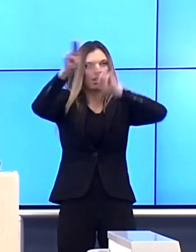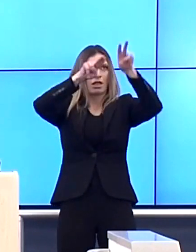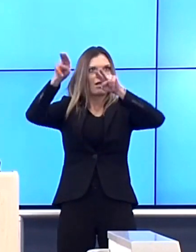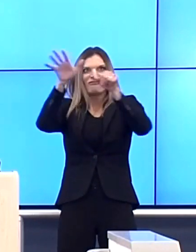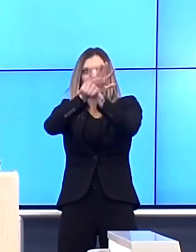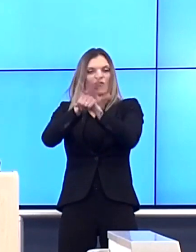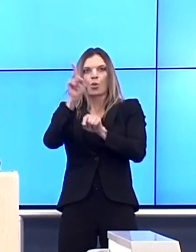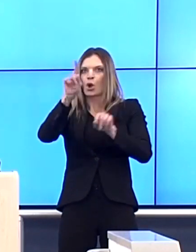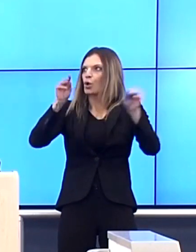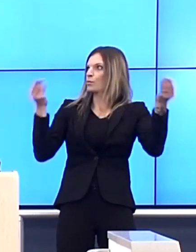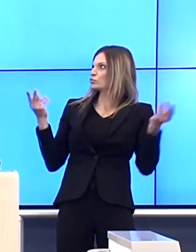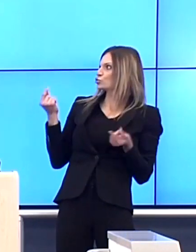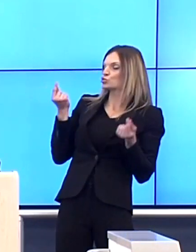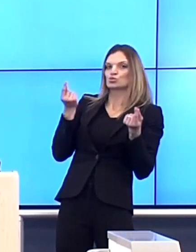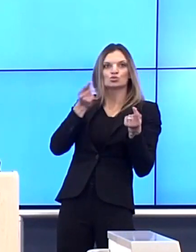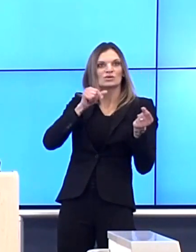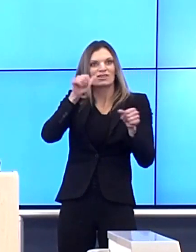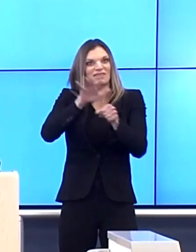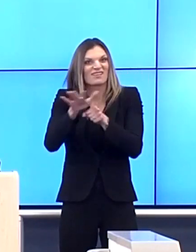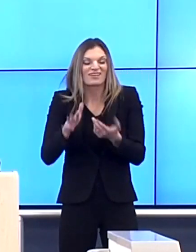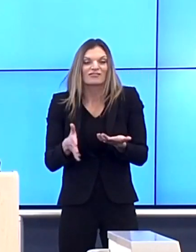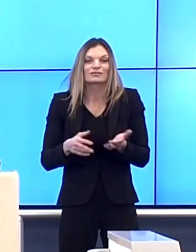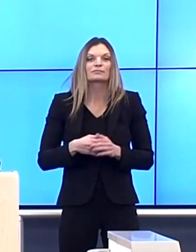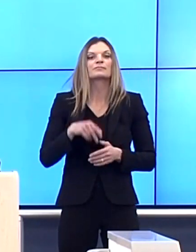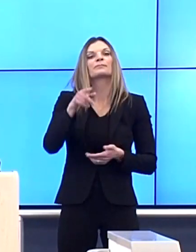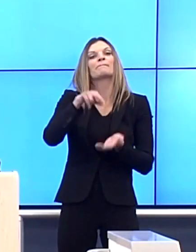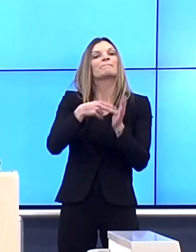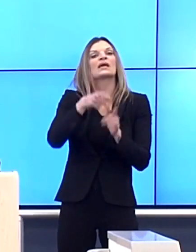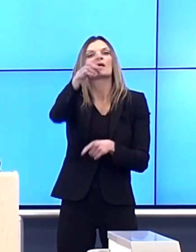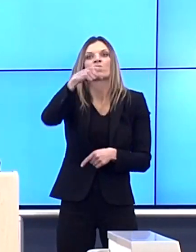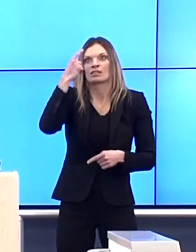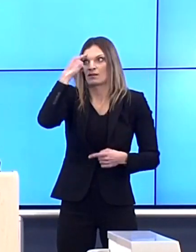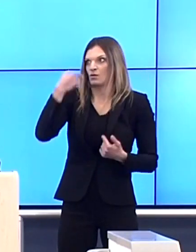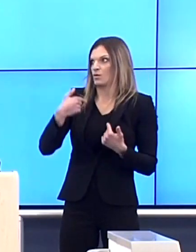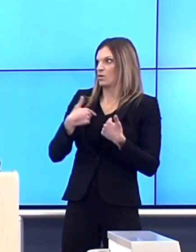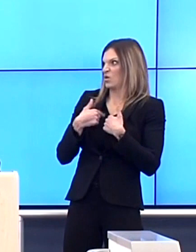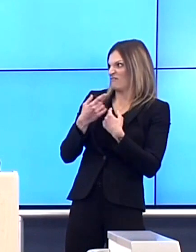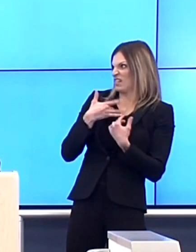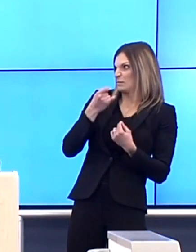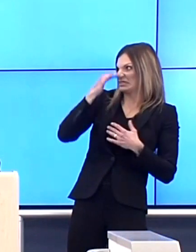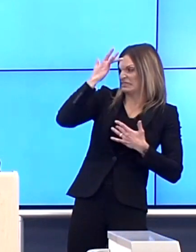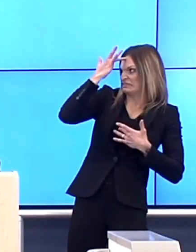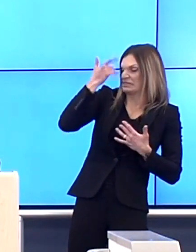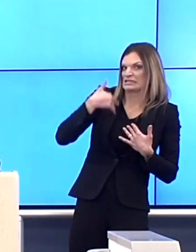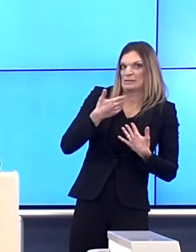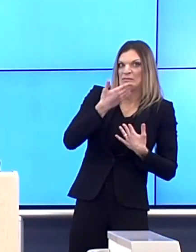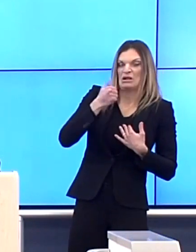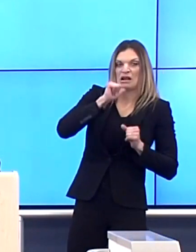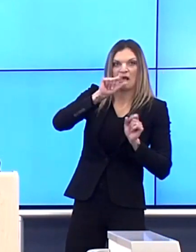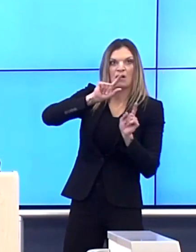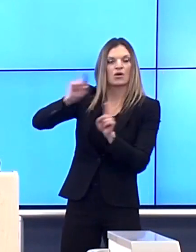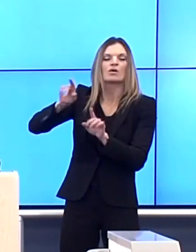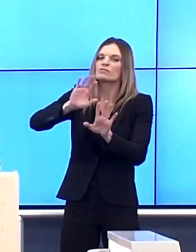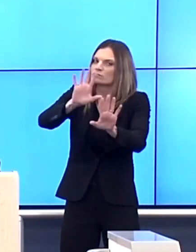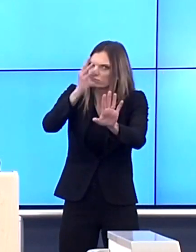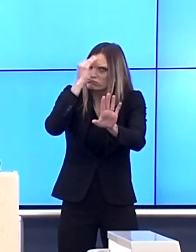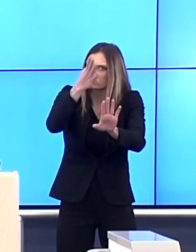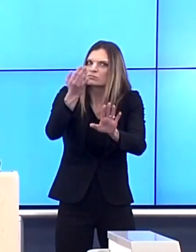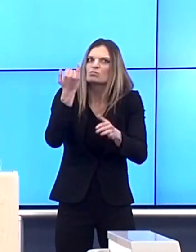OUR HOSPITALS ARE ALMOST AT CAPACITY BUT LET ME BE CLEAR, IF CAPACITY BUT LET ME BE CLEAR, IF YOU NEED MEDICAL ASSISTANCE, YOU NEED MEDICAL ASSISTANCE, PLEASE STILL TALK TO YOUR DOCTOR PLEASE STILL TALK TO YOUR DOCTOR AND CERTAINLY SEEK EMERGENCY